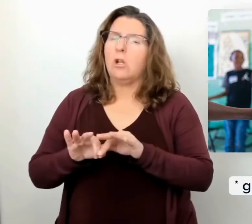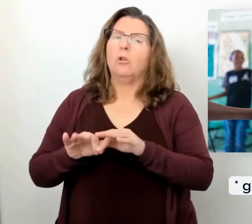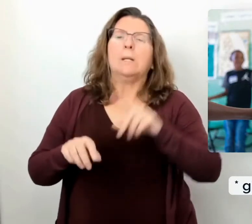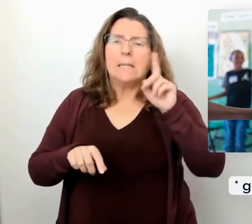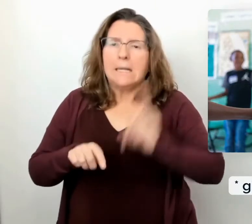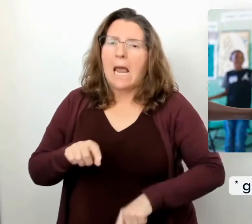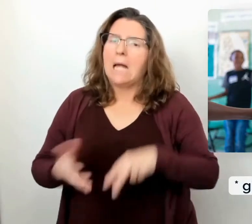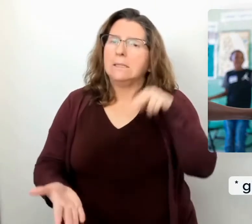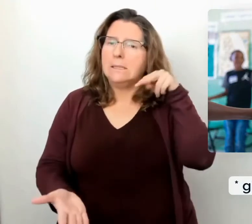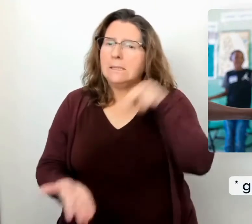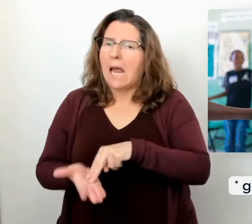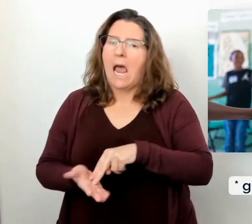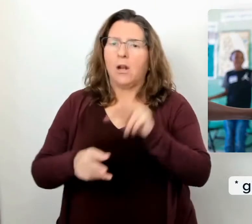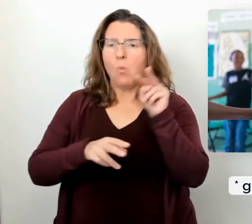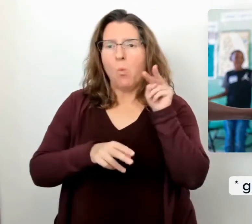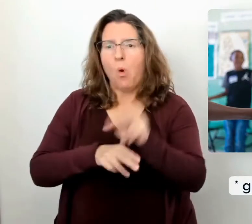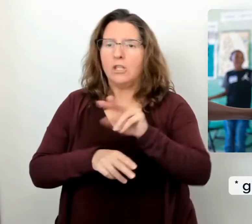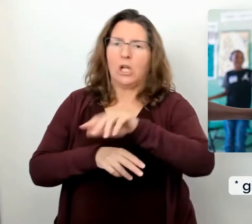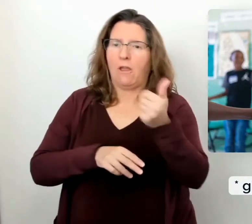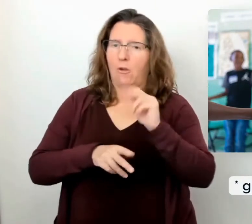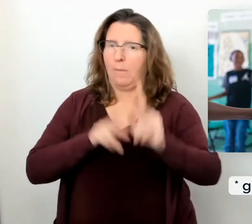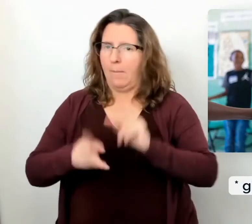No one should stand around and watch others do all the work.